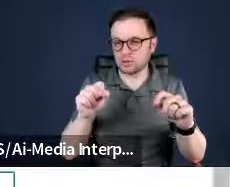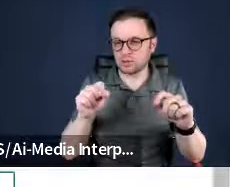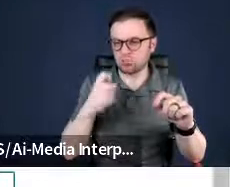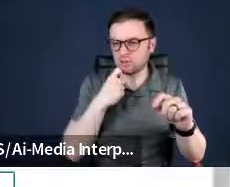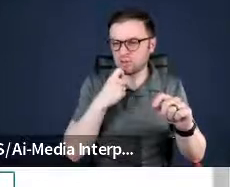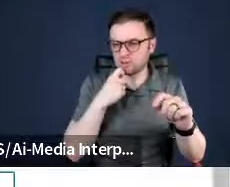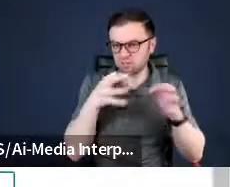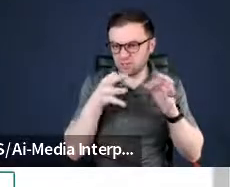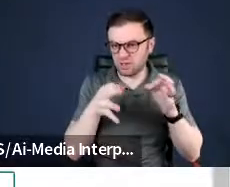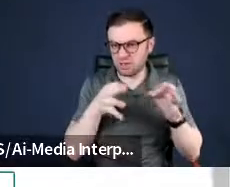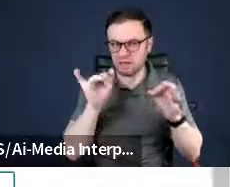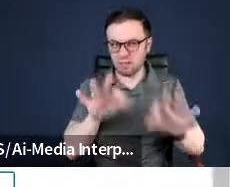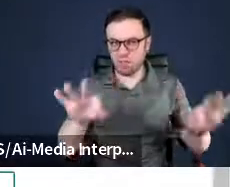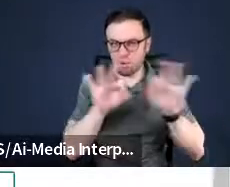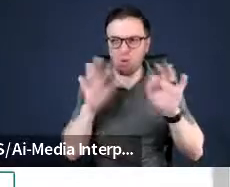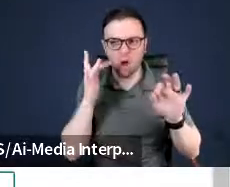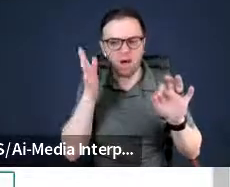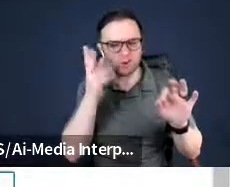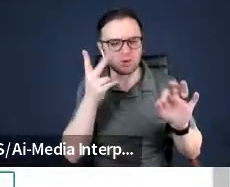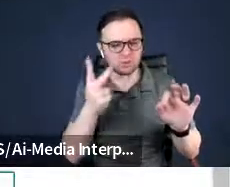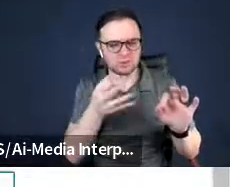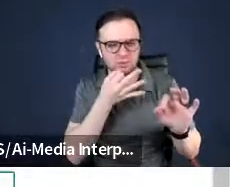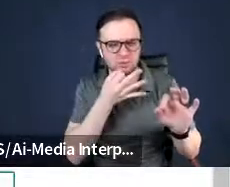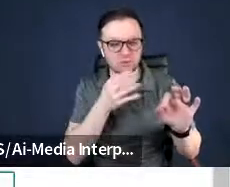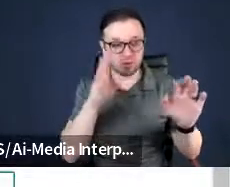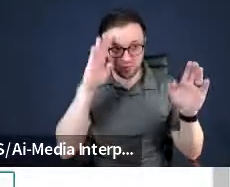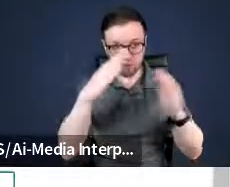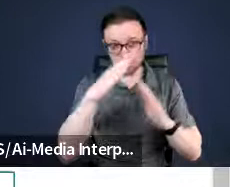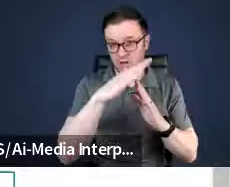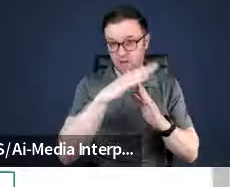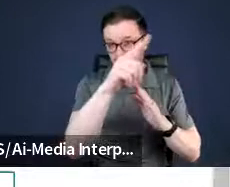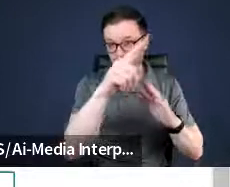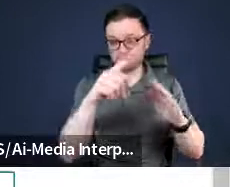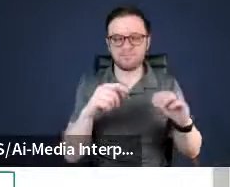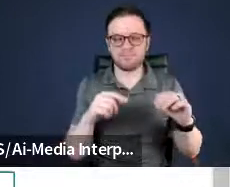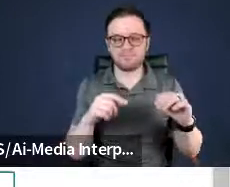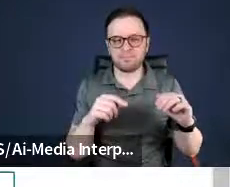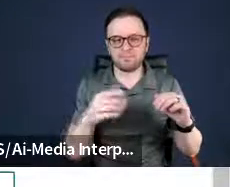That Andrew was talking about.